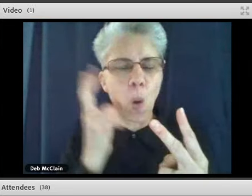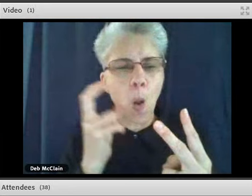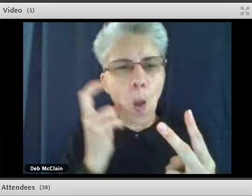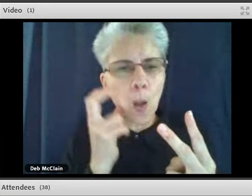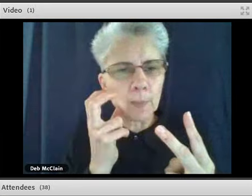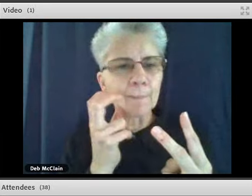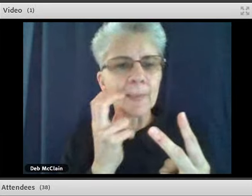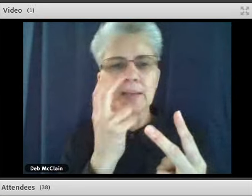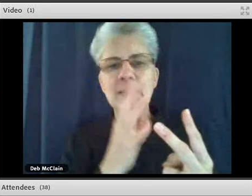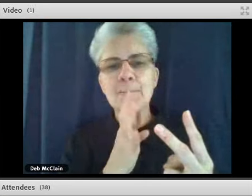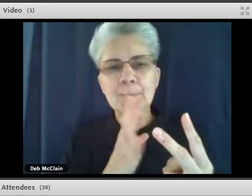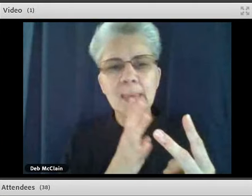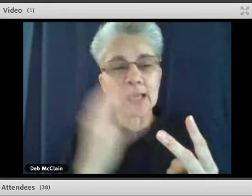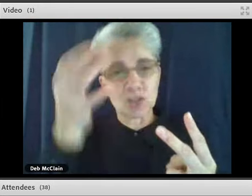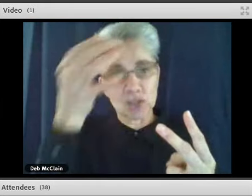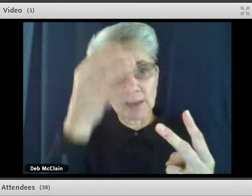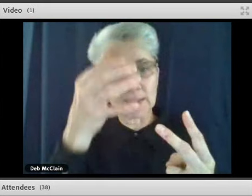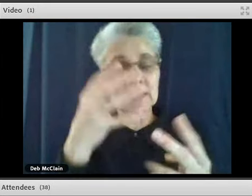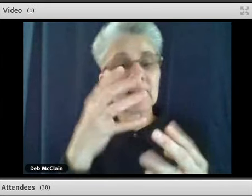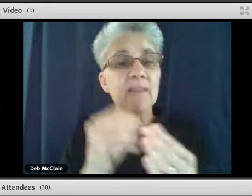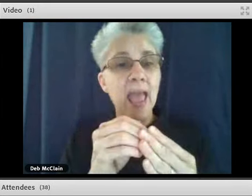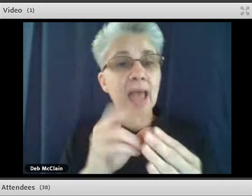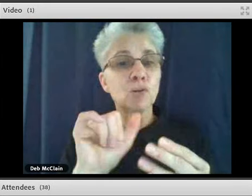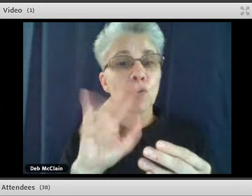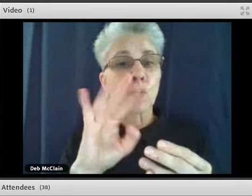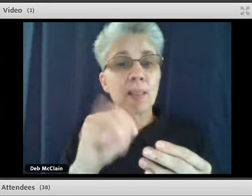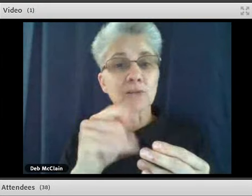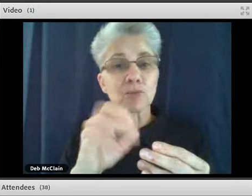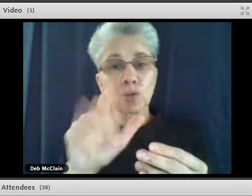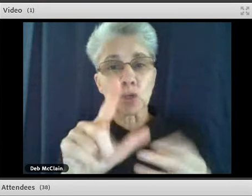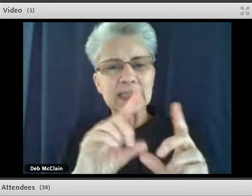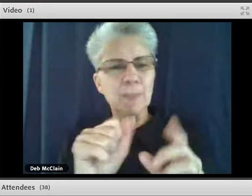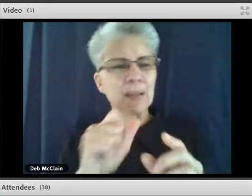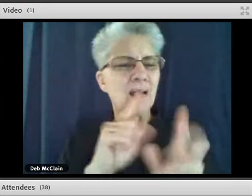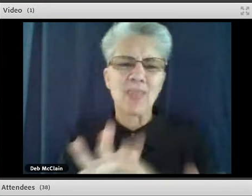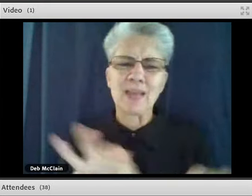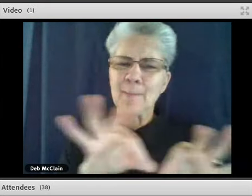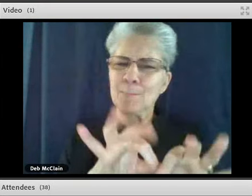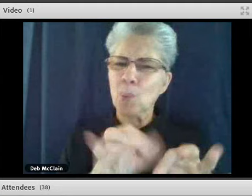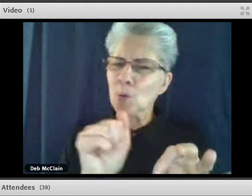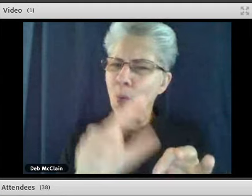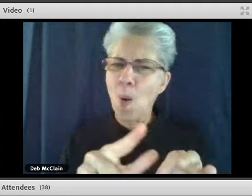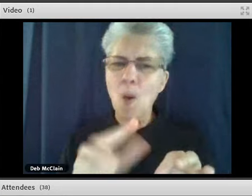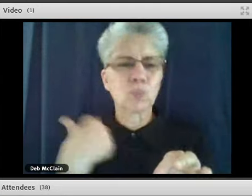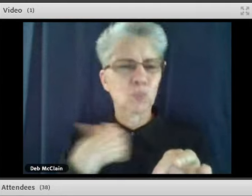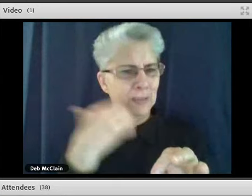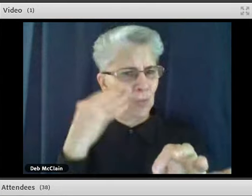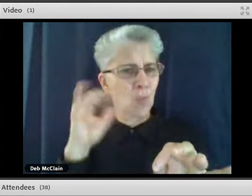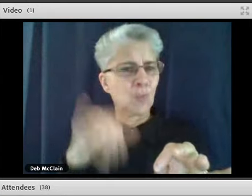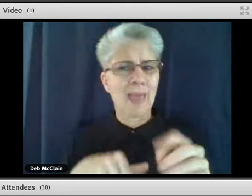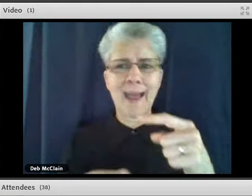physical speech, cognitive and neurological disabilities. And it's so important we know this,